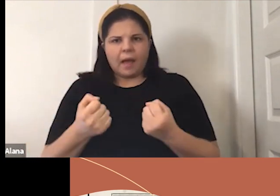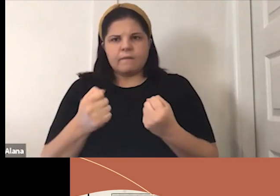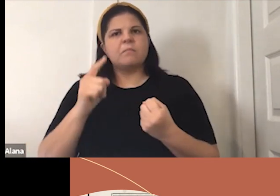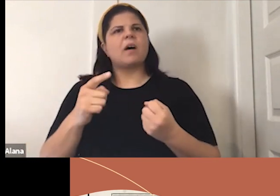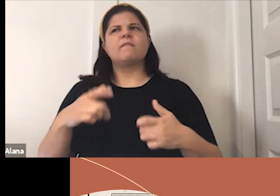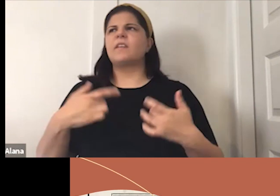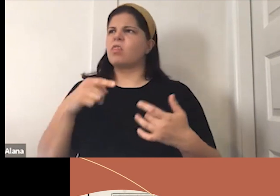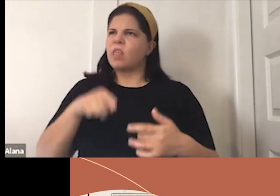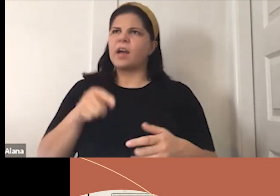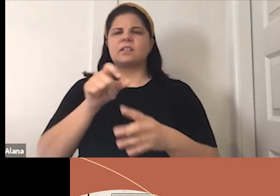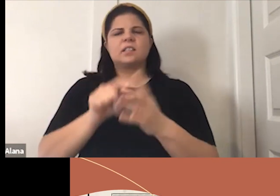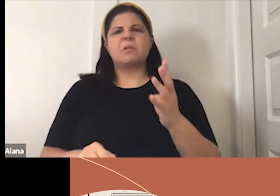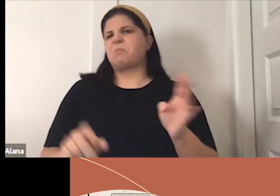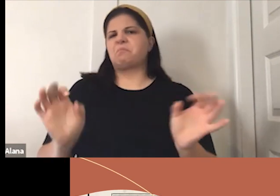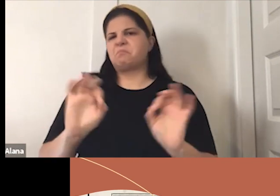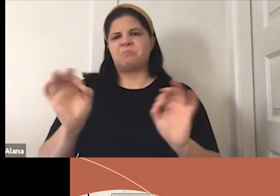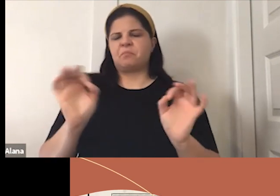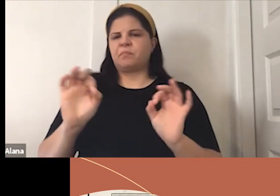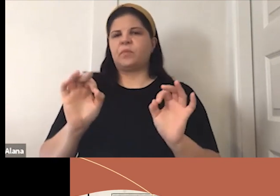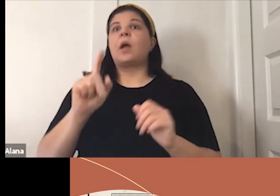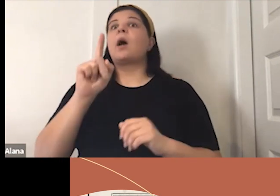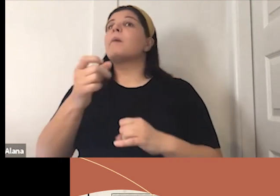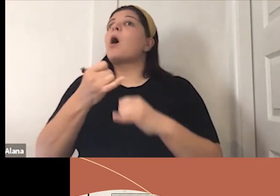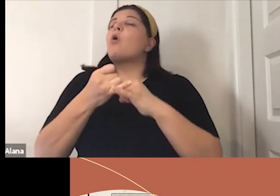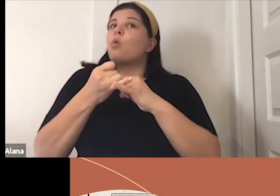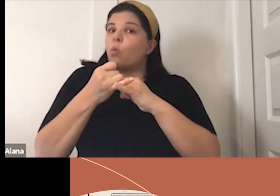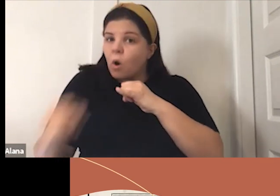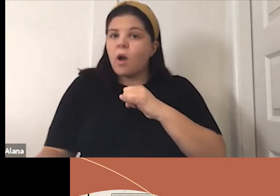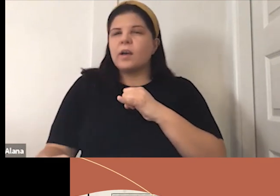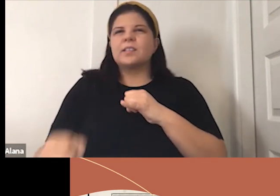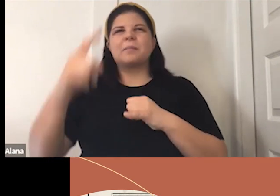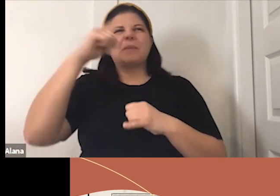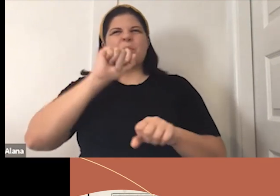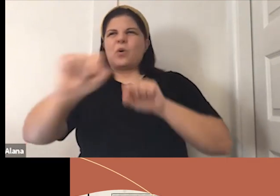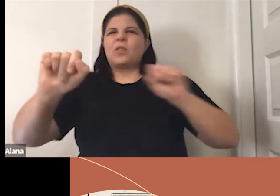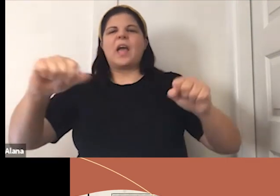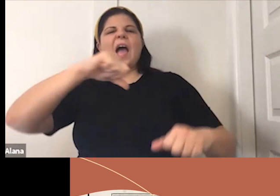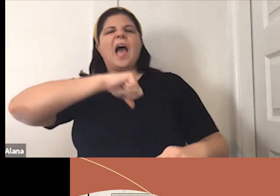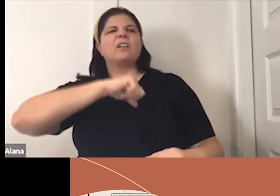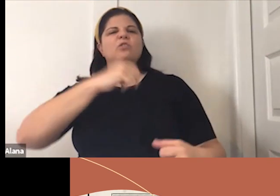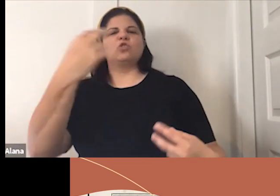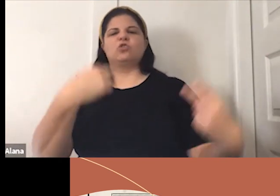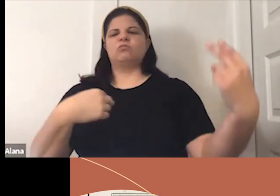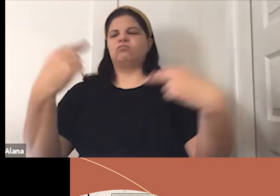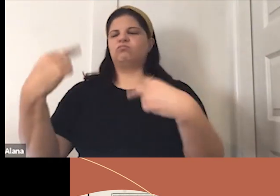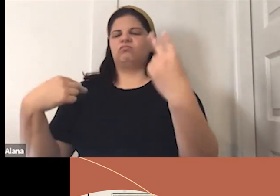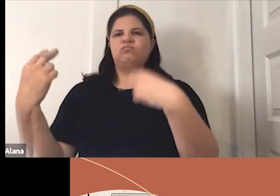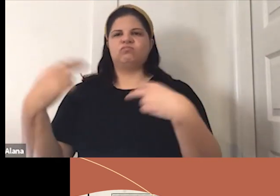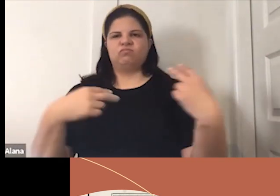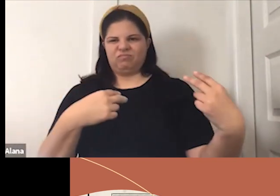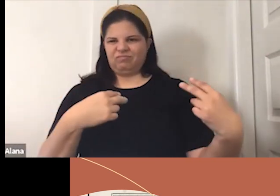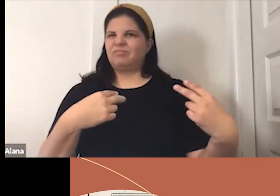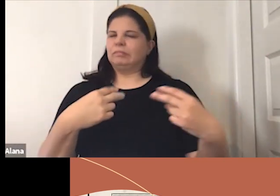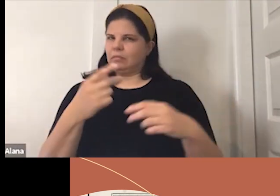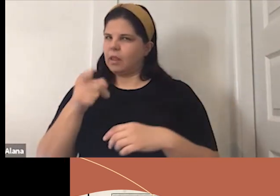Nowhere near as much as people's attitudes to my dwarfism.